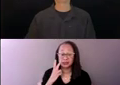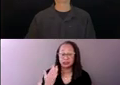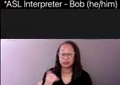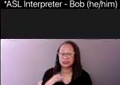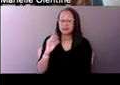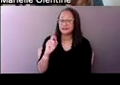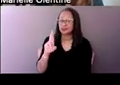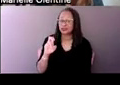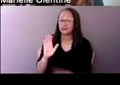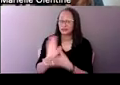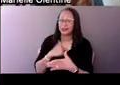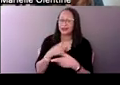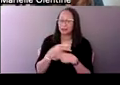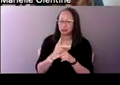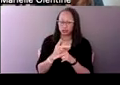for things that you might need.